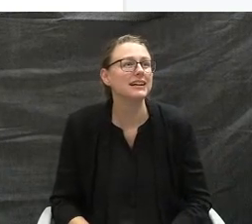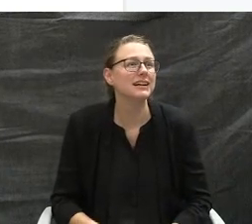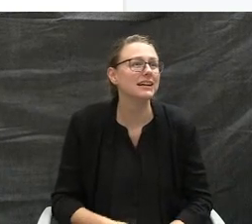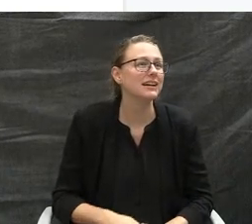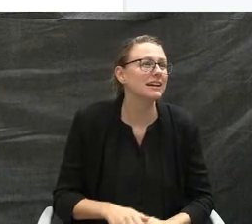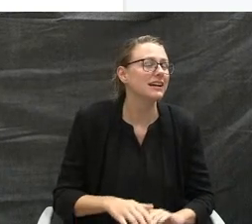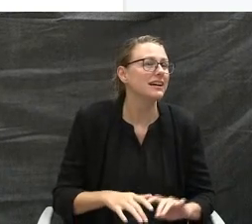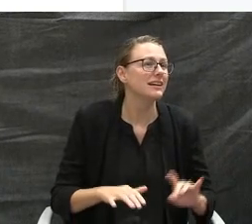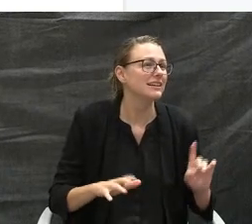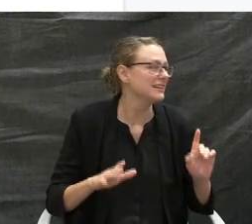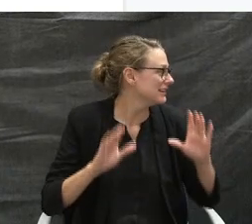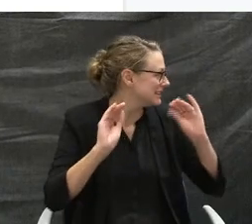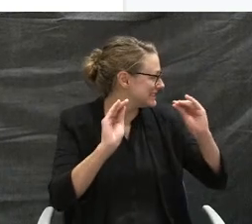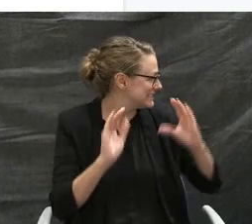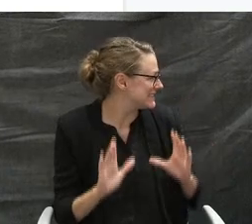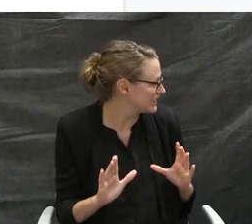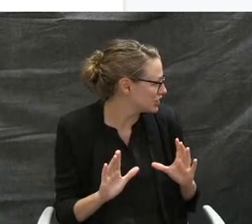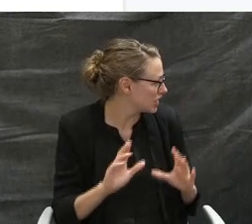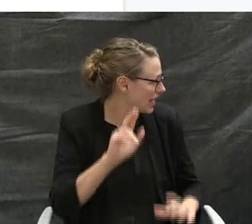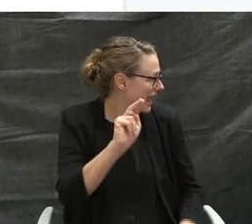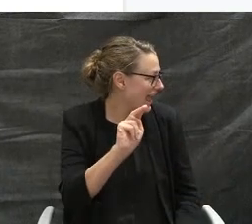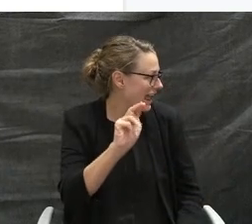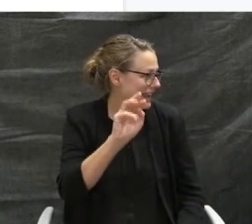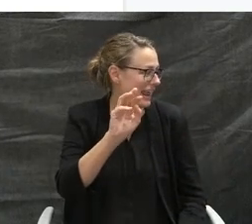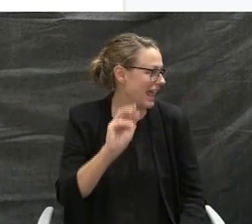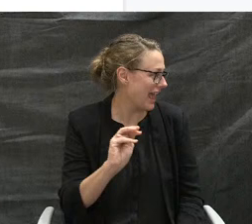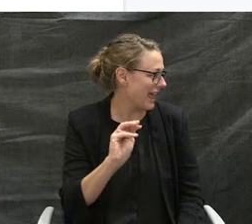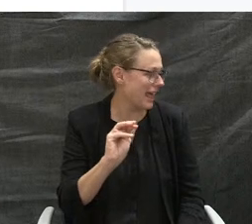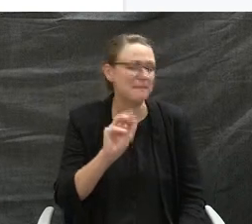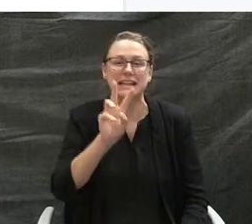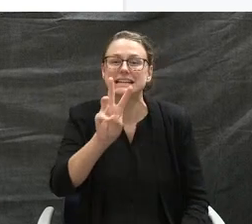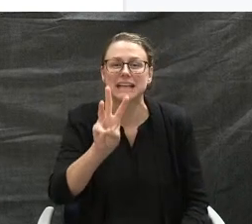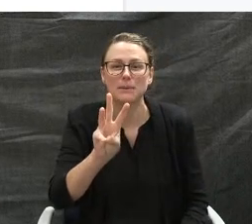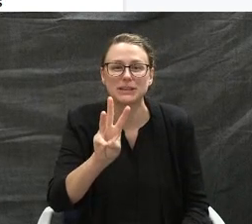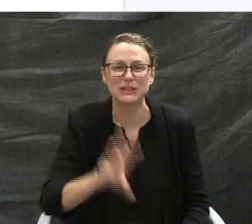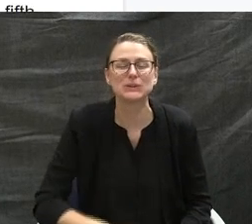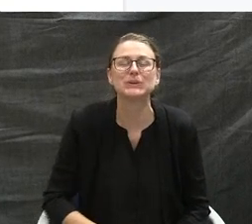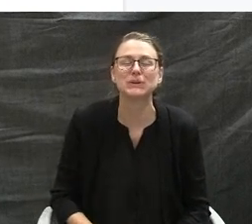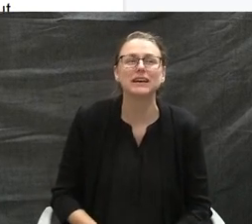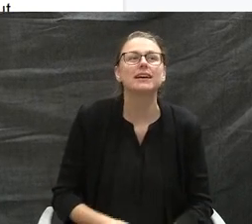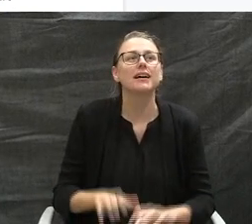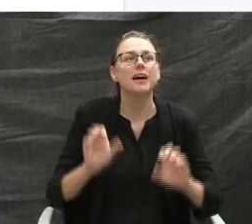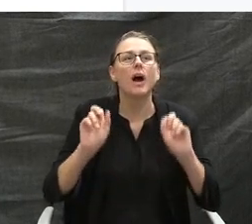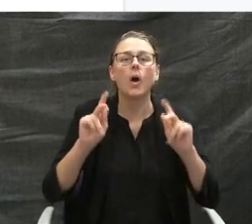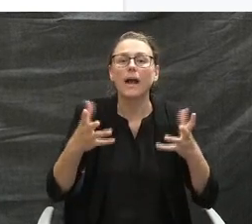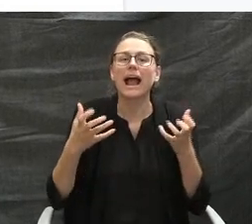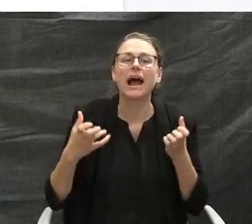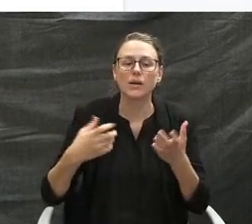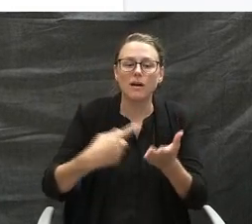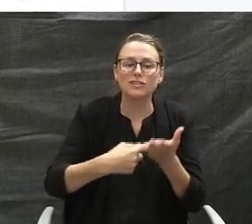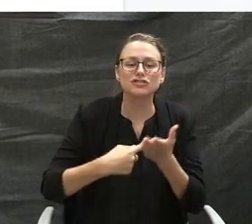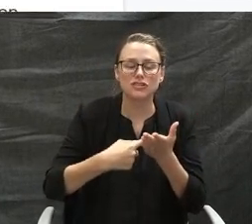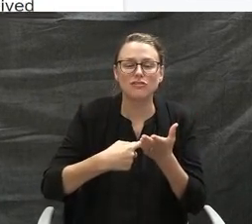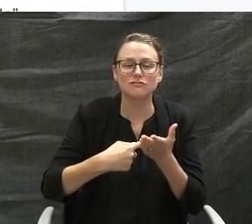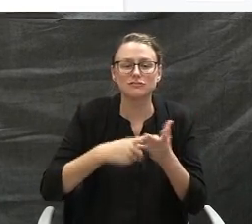Riverdale. Yes, thank you for the middle school level. I'd like to start by talking about the in school experience in this